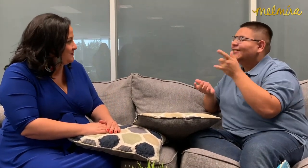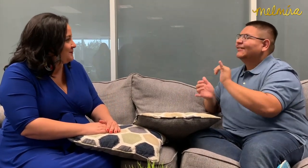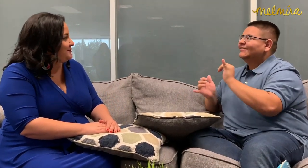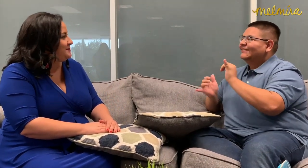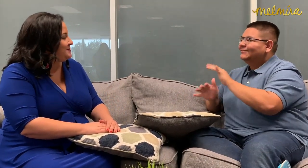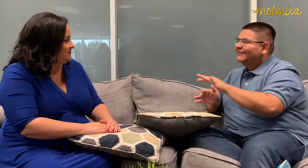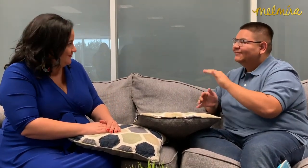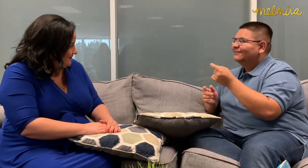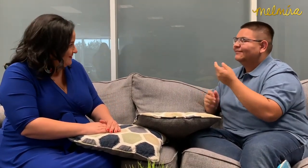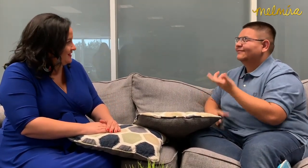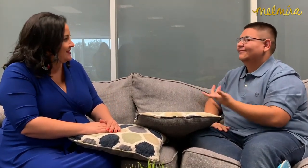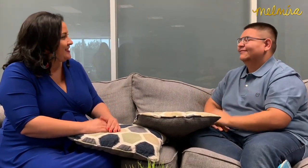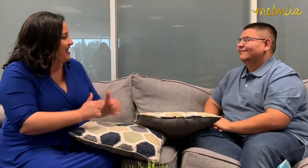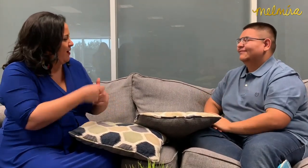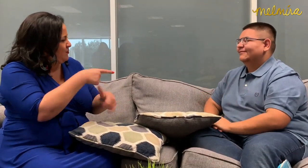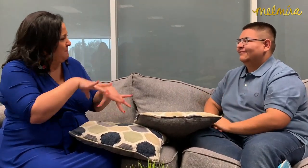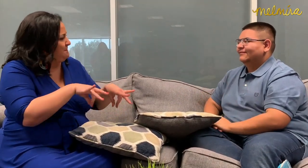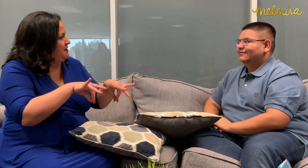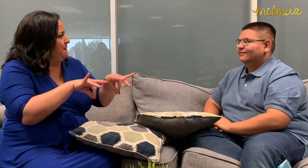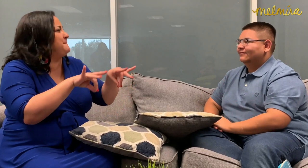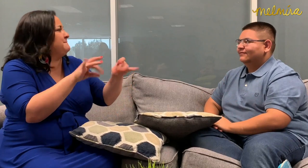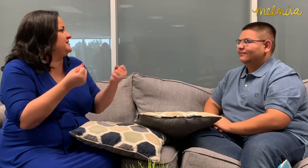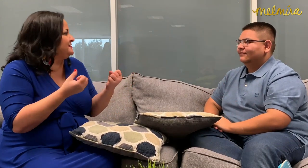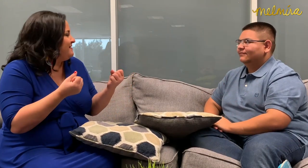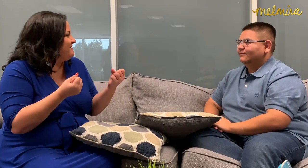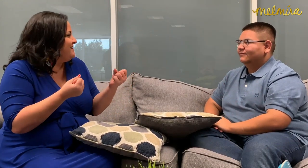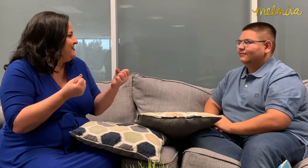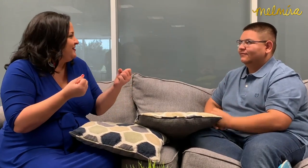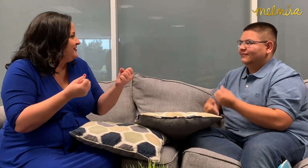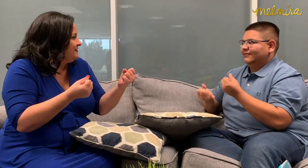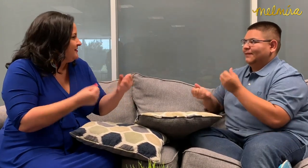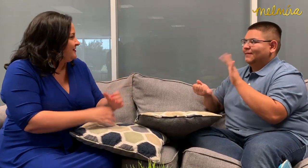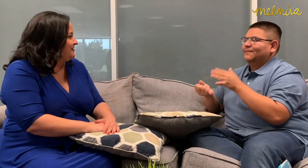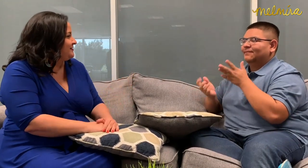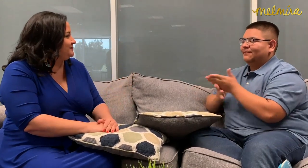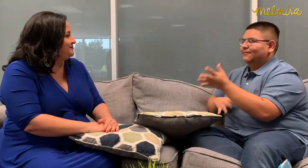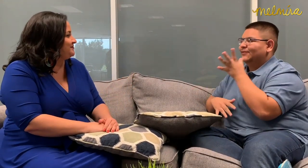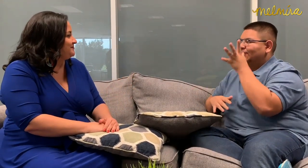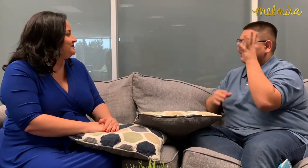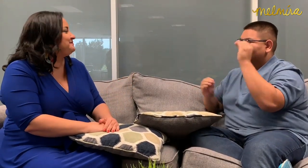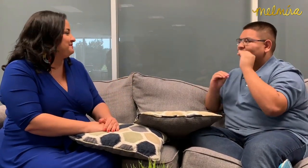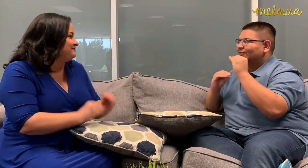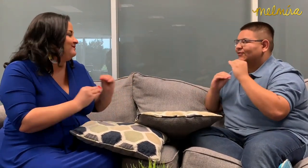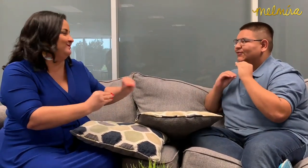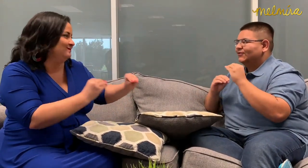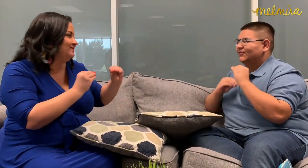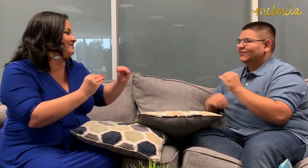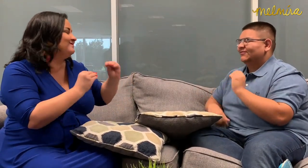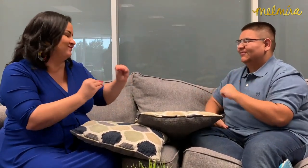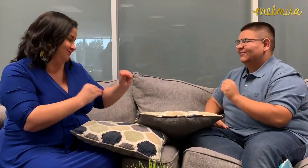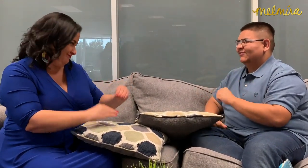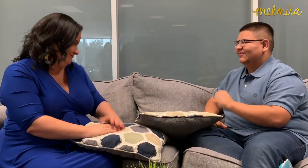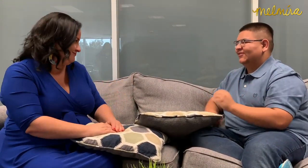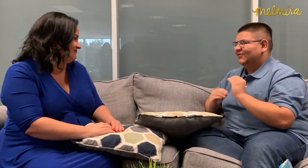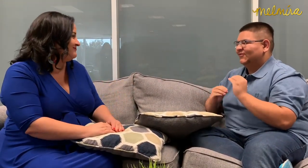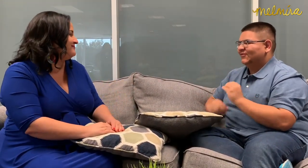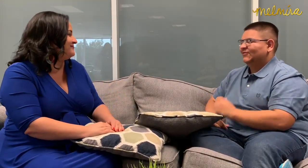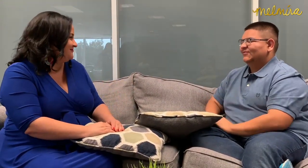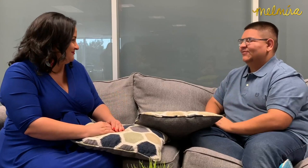They used fingerspell with me. How did you pick up sign language? My parents taught me. Yeah.